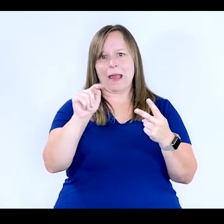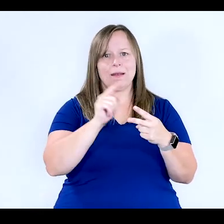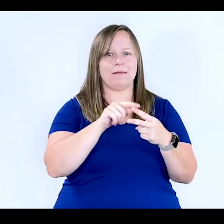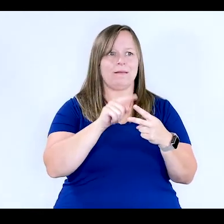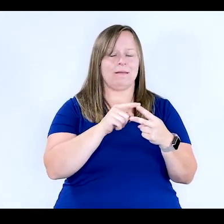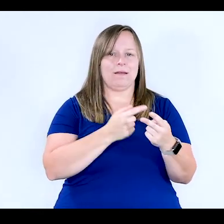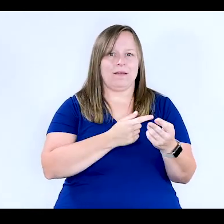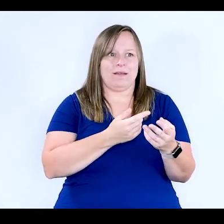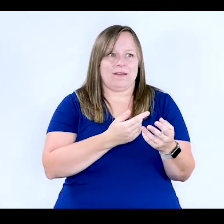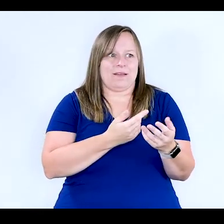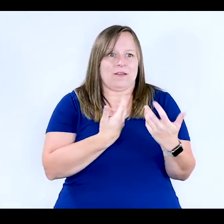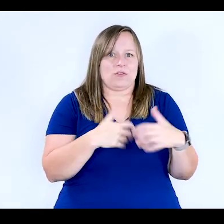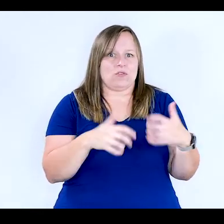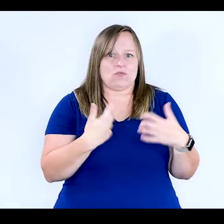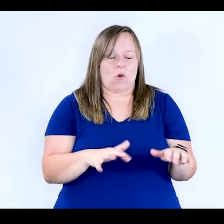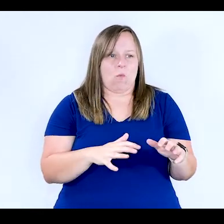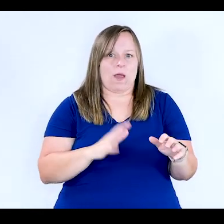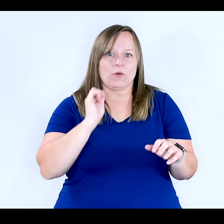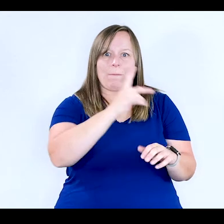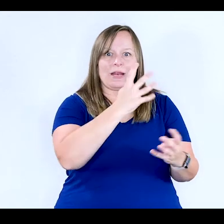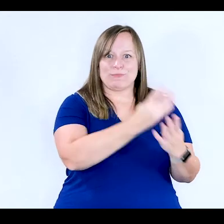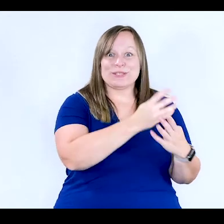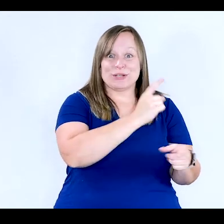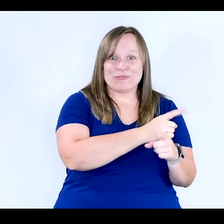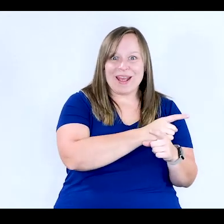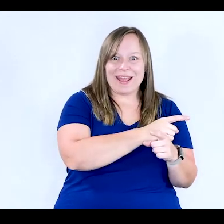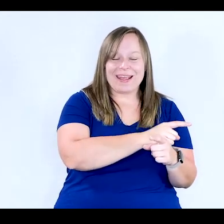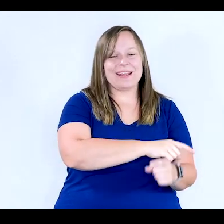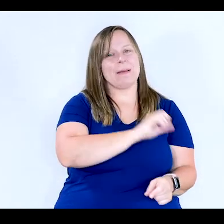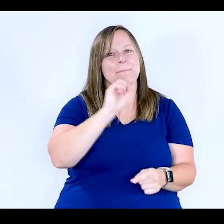in decreasing recidivism and reentry into